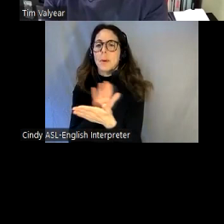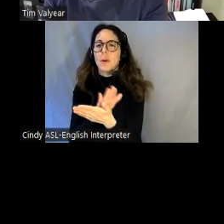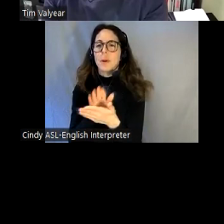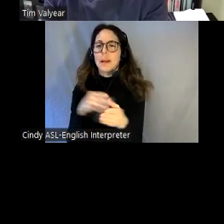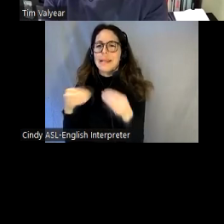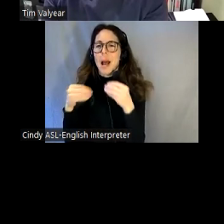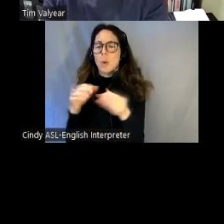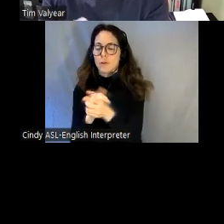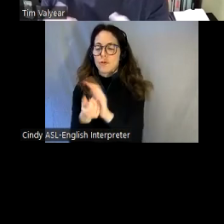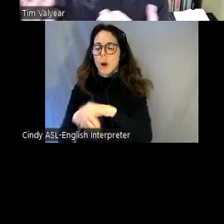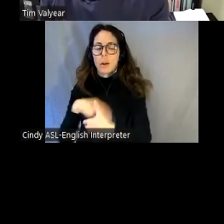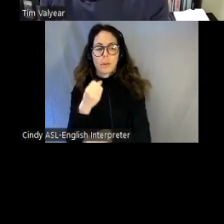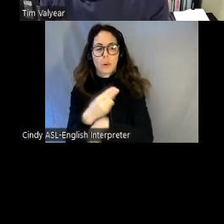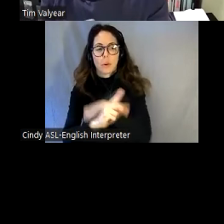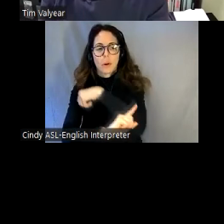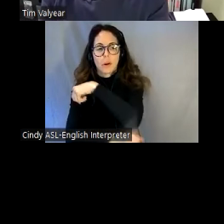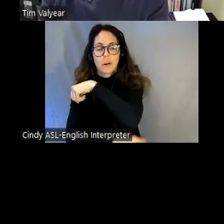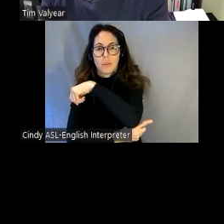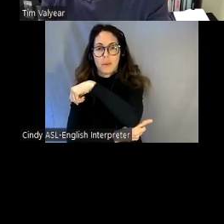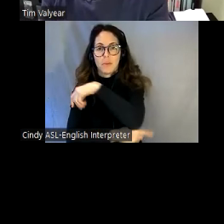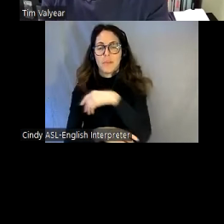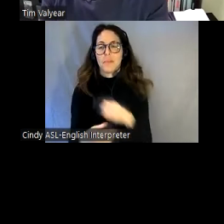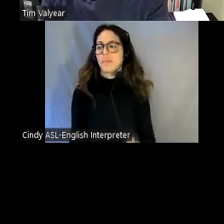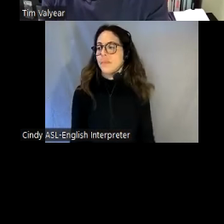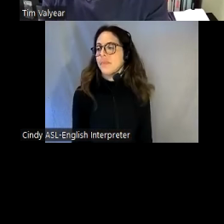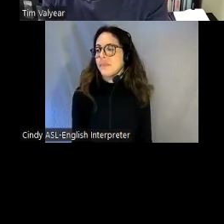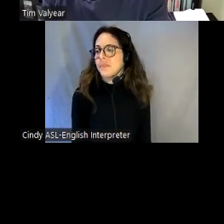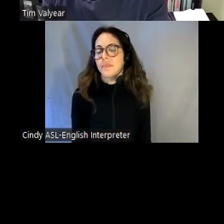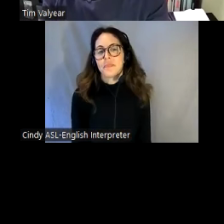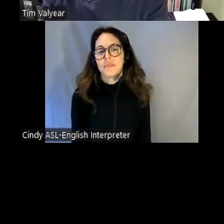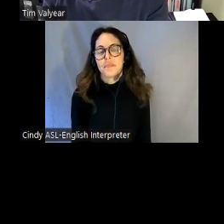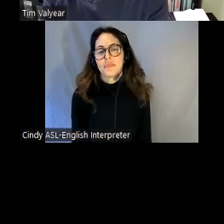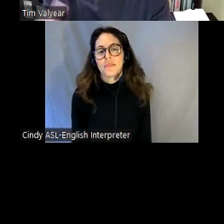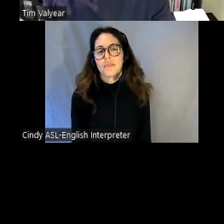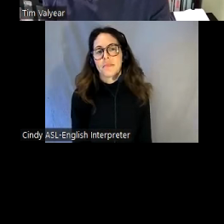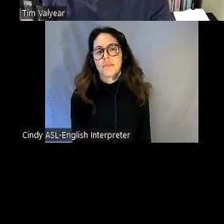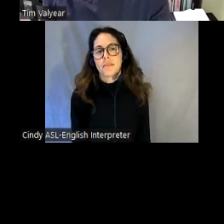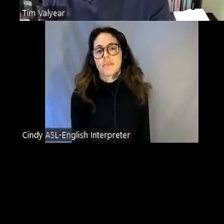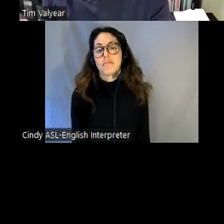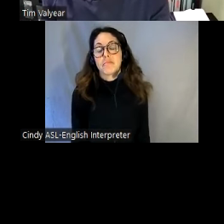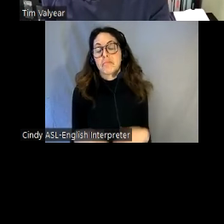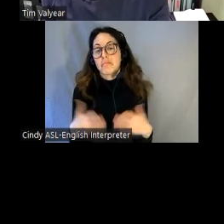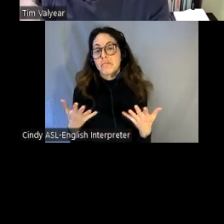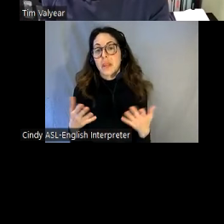hands pointed downward, away from our face. And using a paper towel to dry your hands and putting that in the